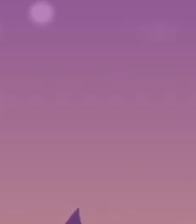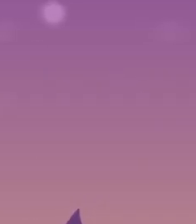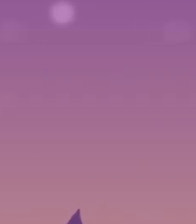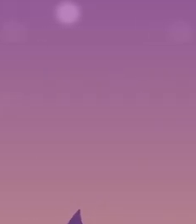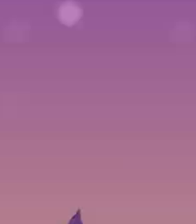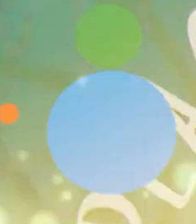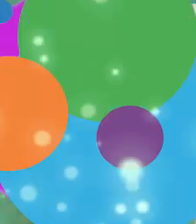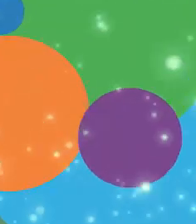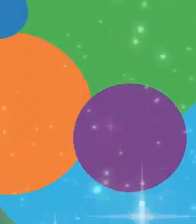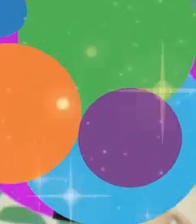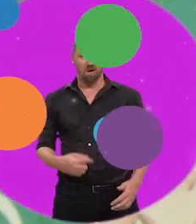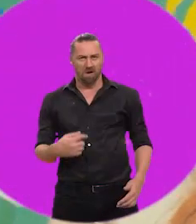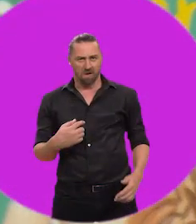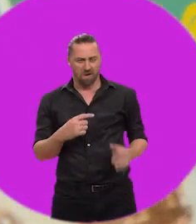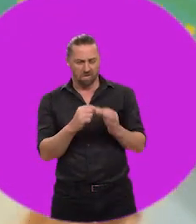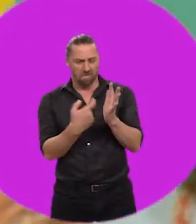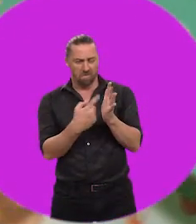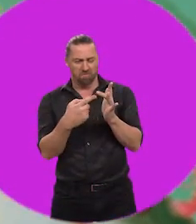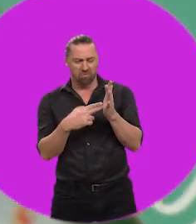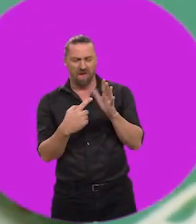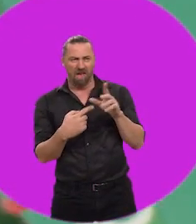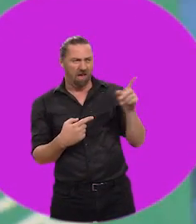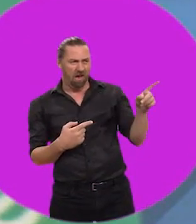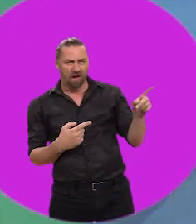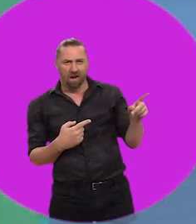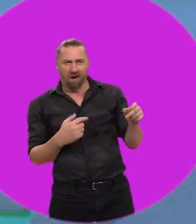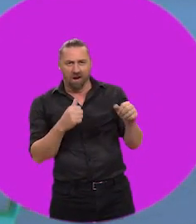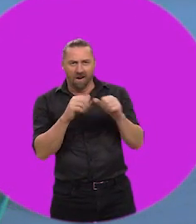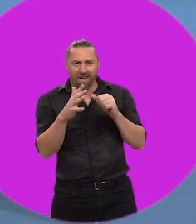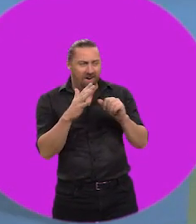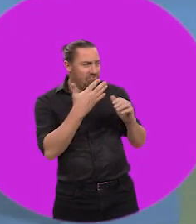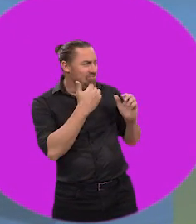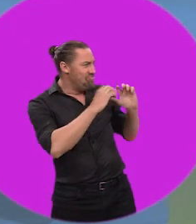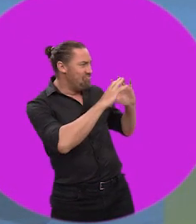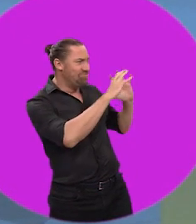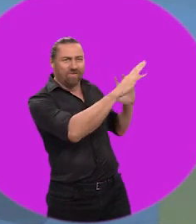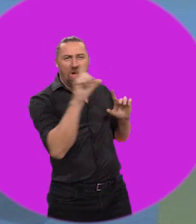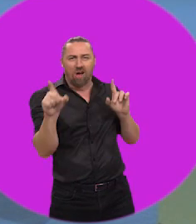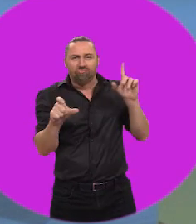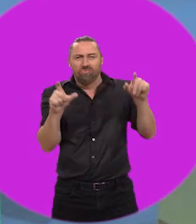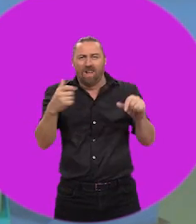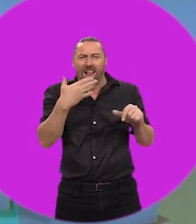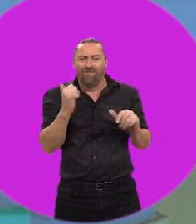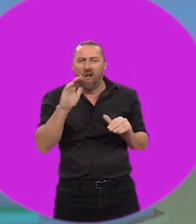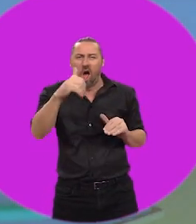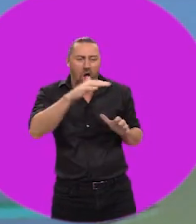(bells chiming) Well I think Briana has a wonderful little underwater home for her octopus.